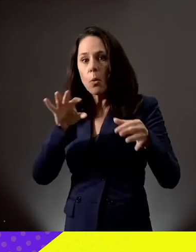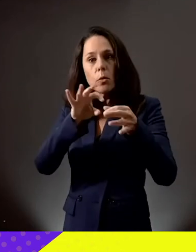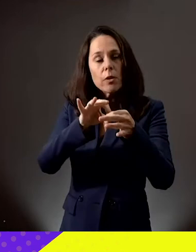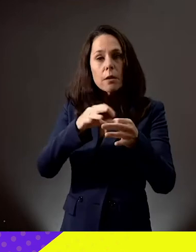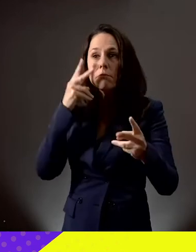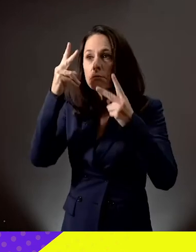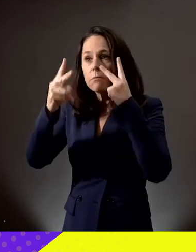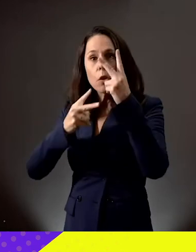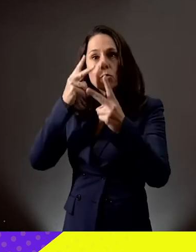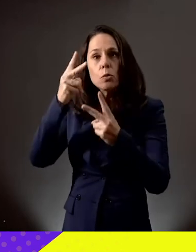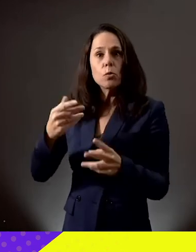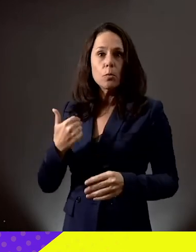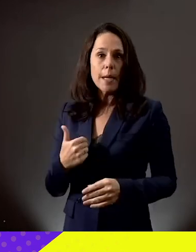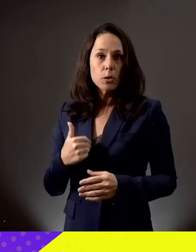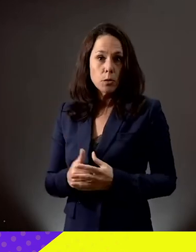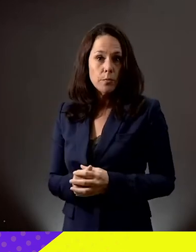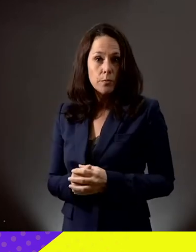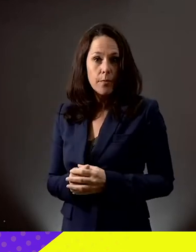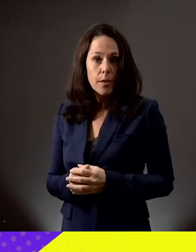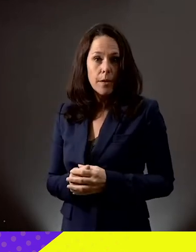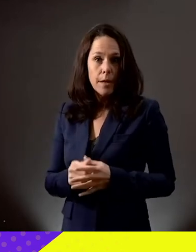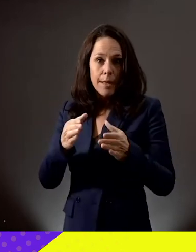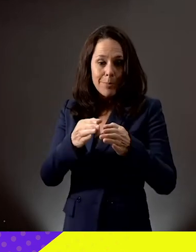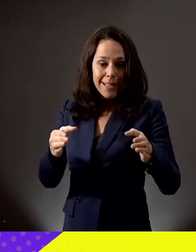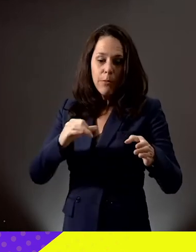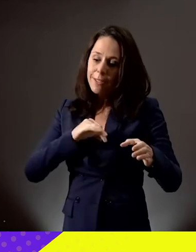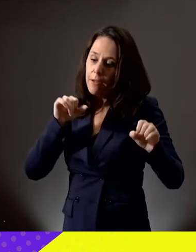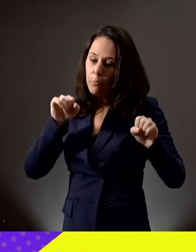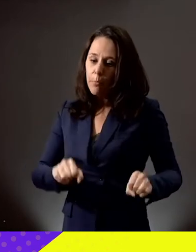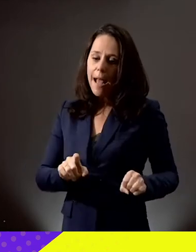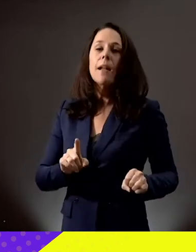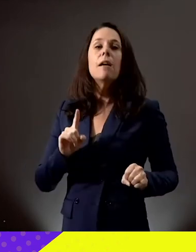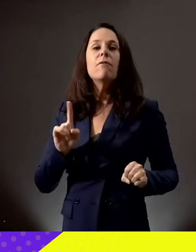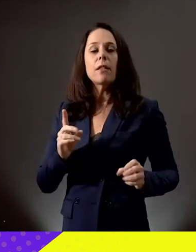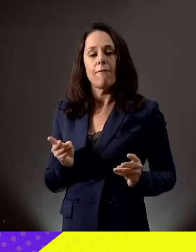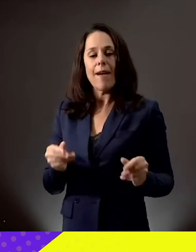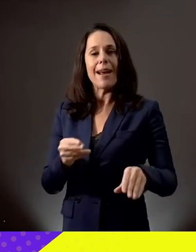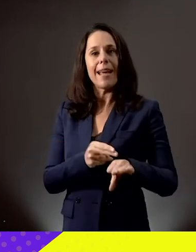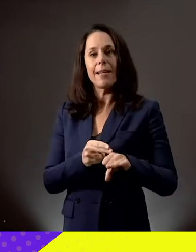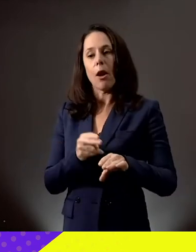We let the companies decide what the minimum operating demands are.